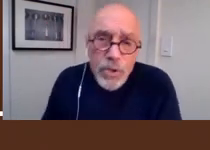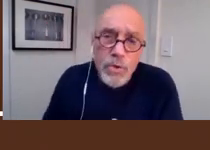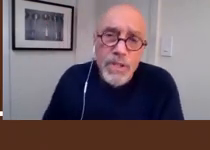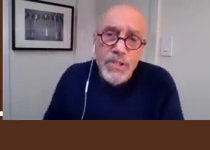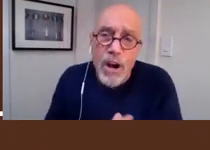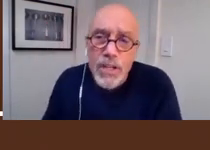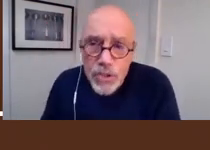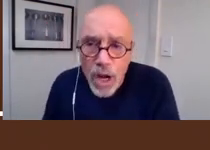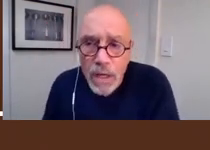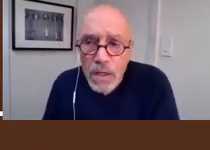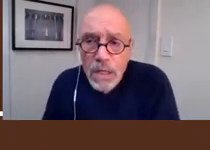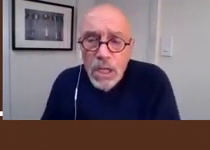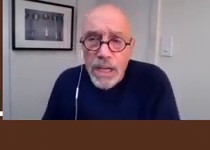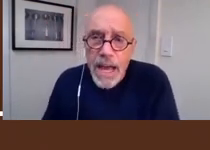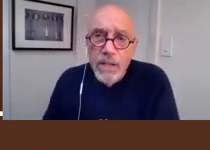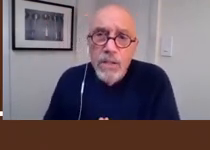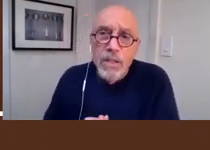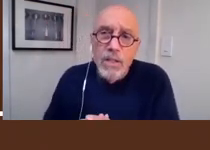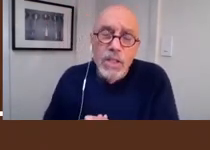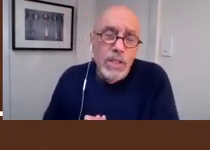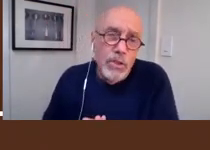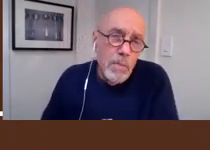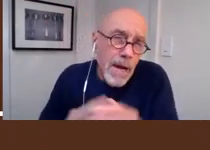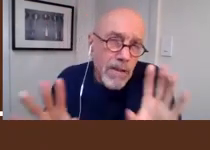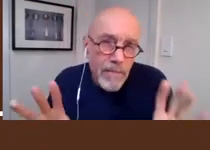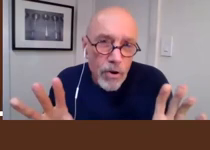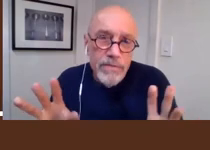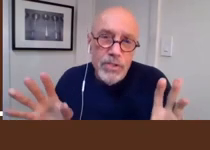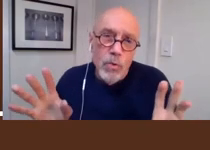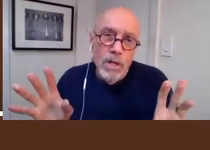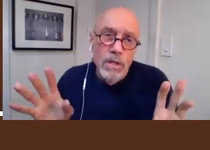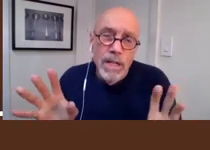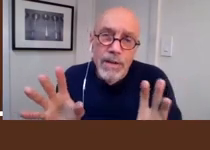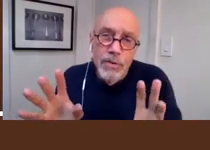you is in Arkansas. Again you might have heard of this one, and